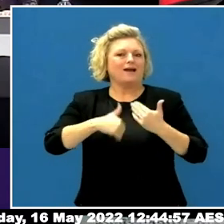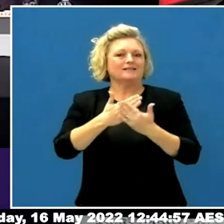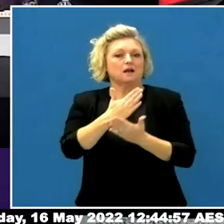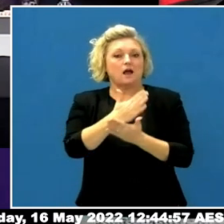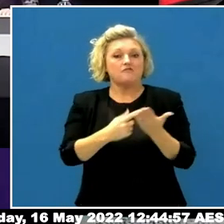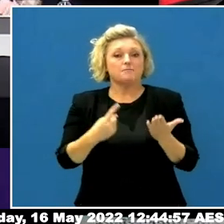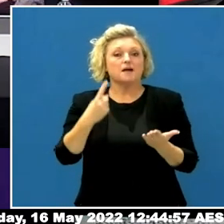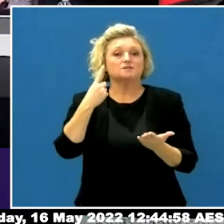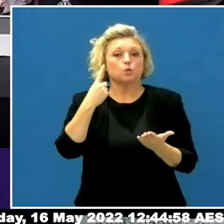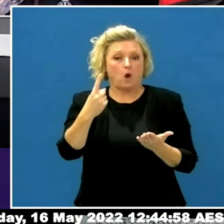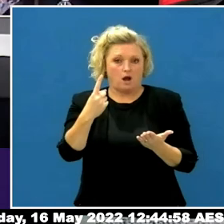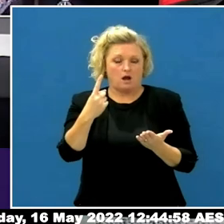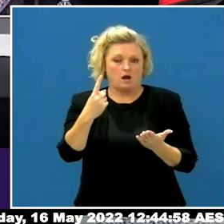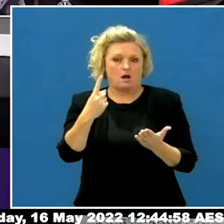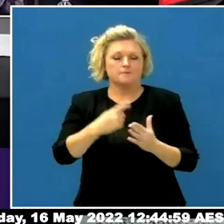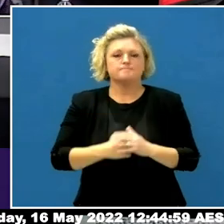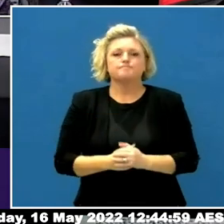The Royal Commission is adjourned.